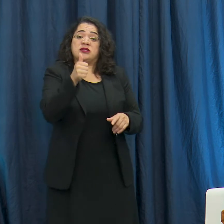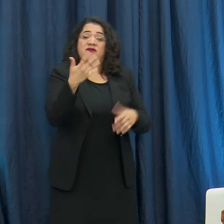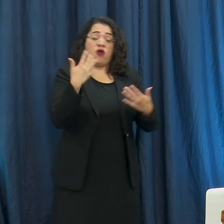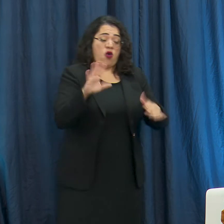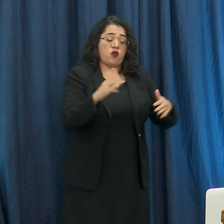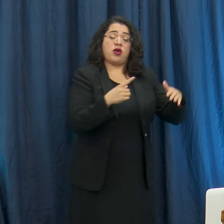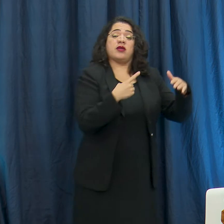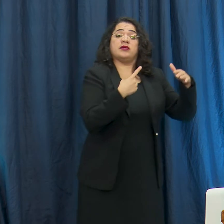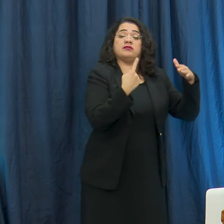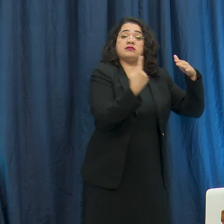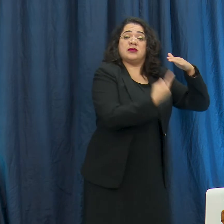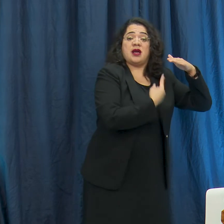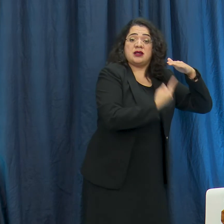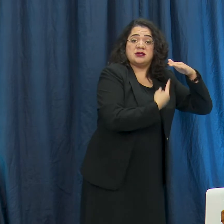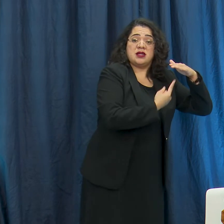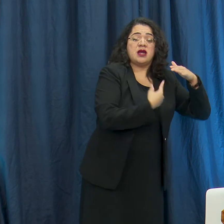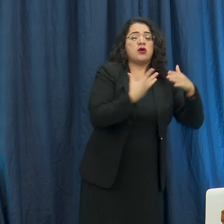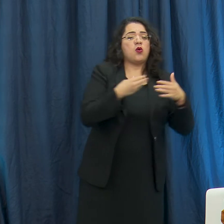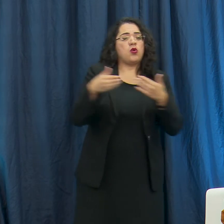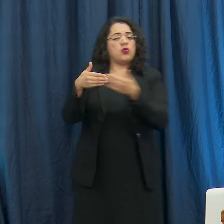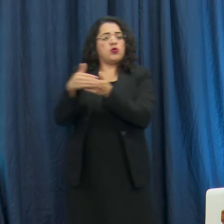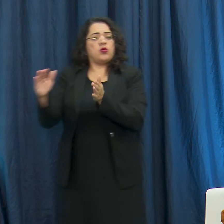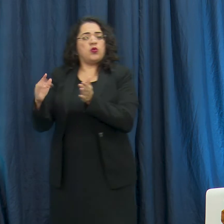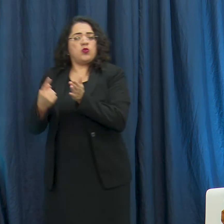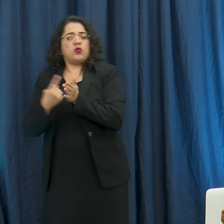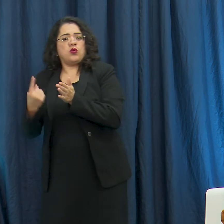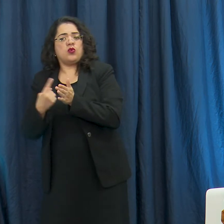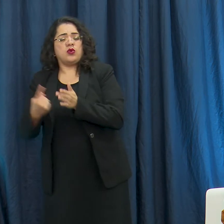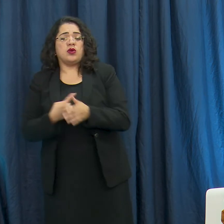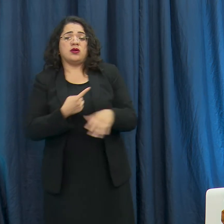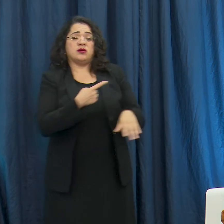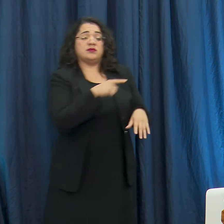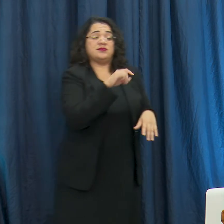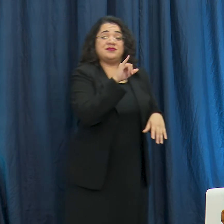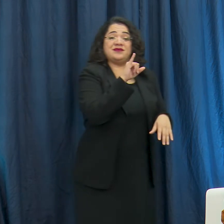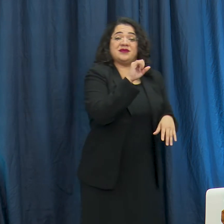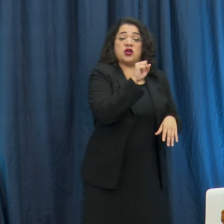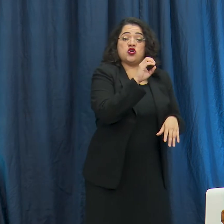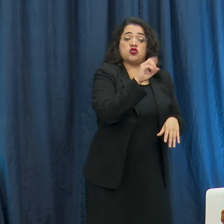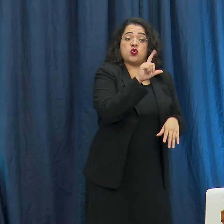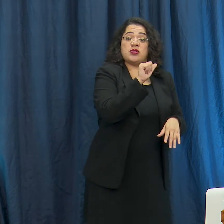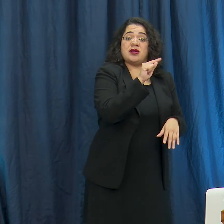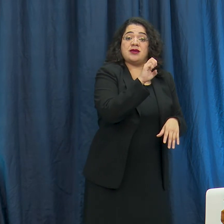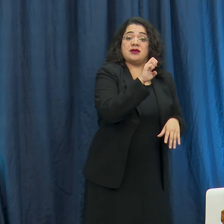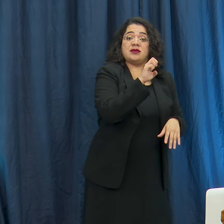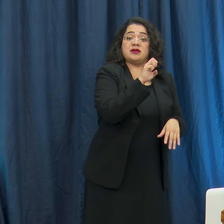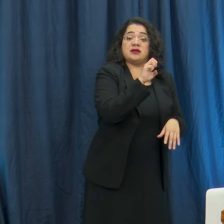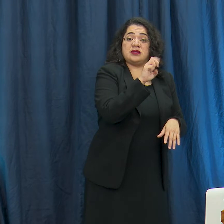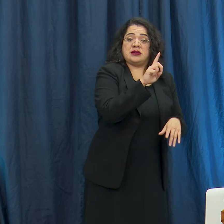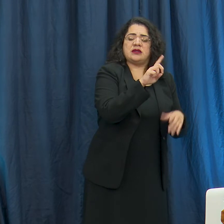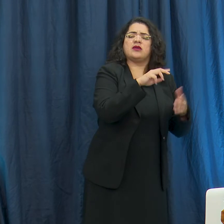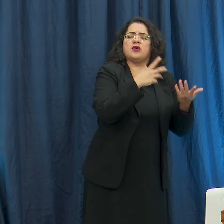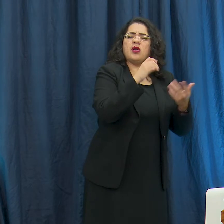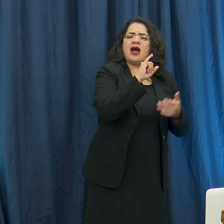antenna ensues Oh Perez esto se hizo porque la nueva evidential see this a